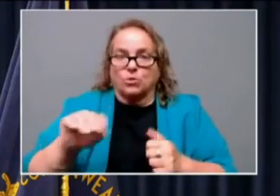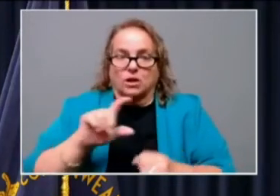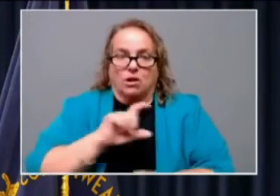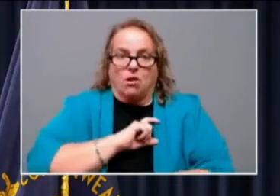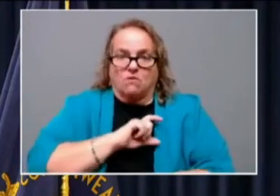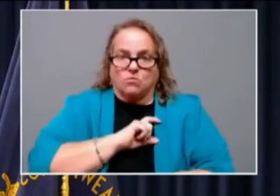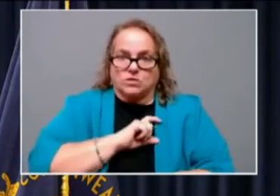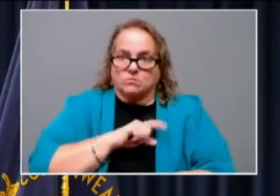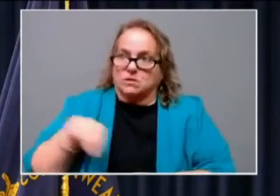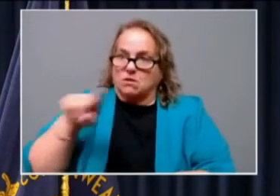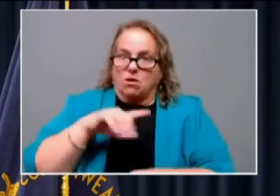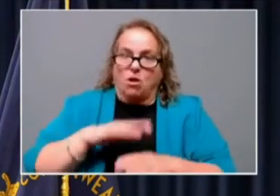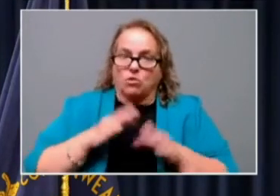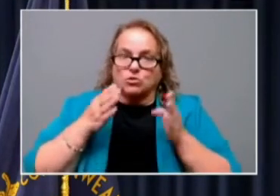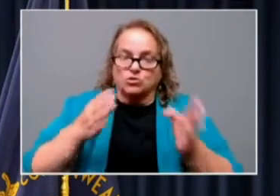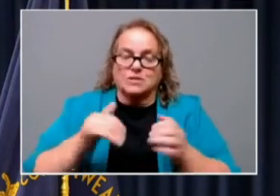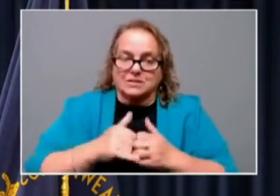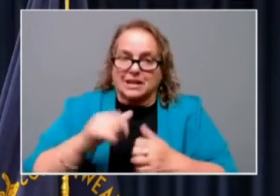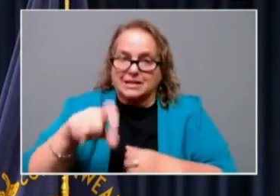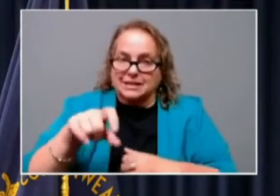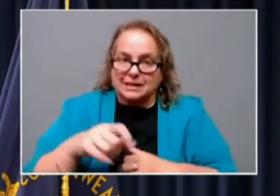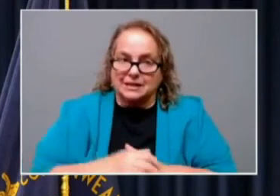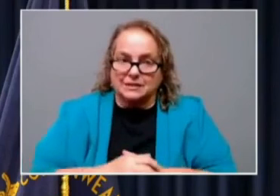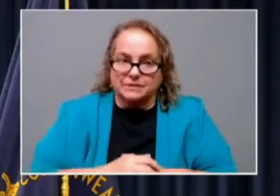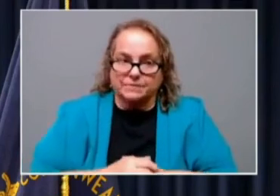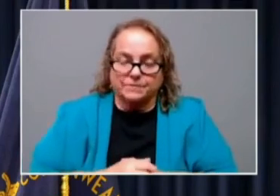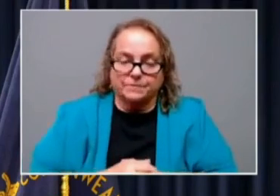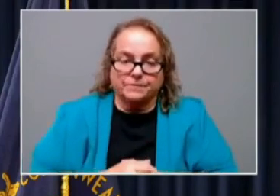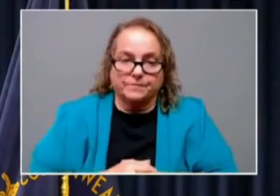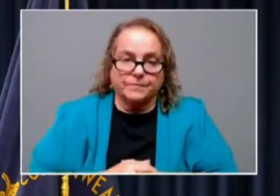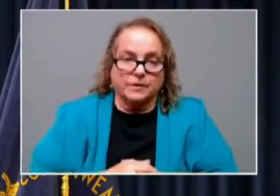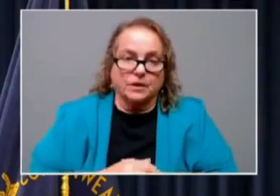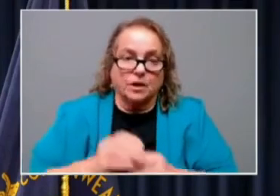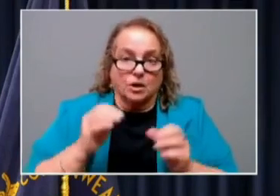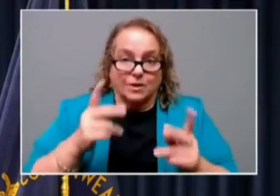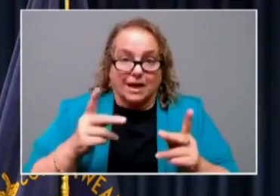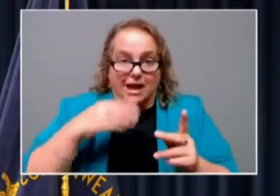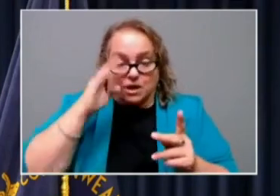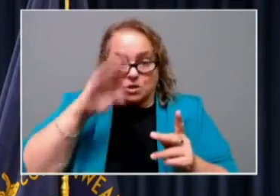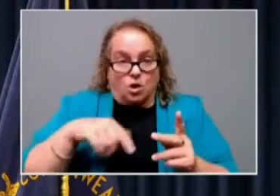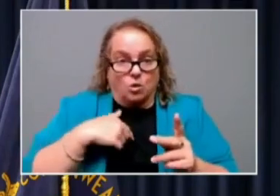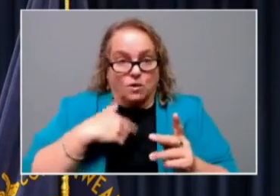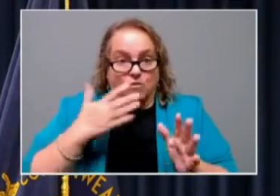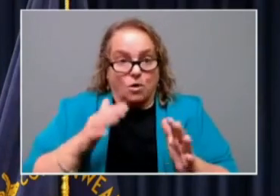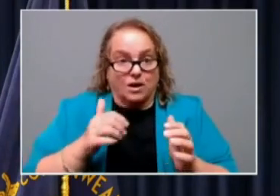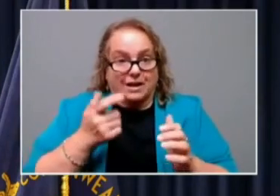that are needed. All right. I know we've gone a little long today, but